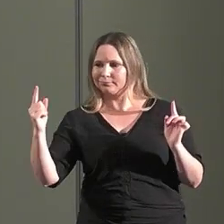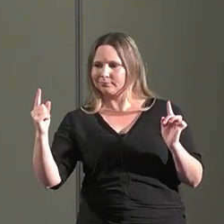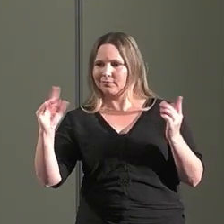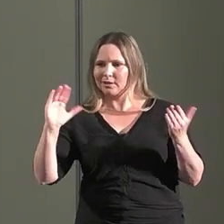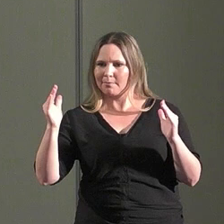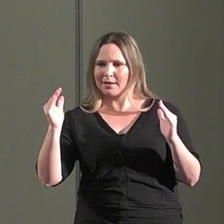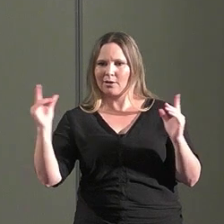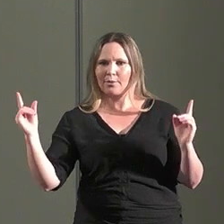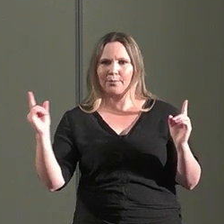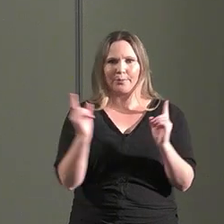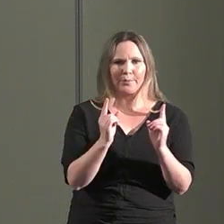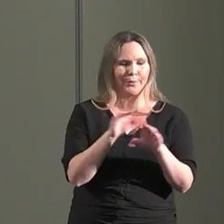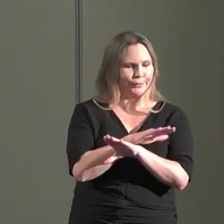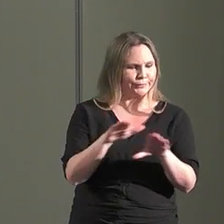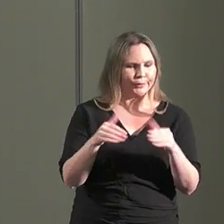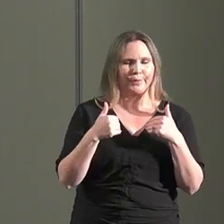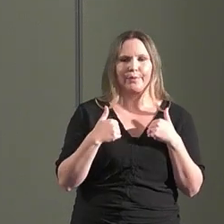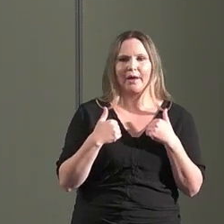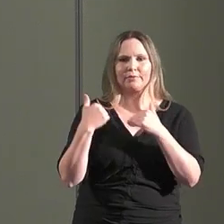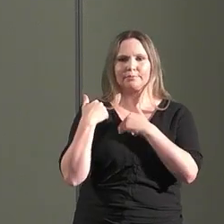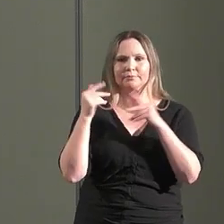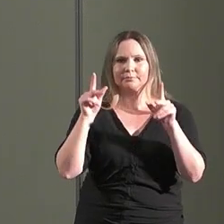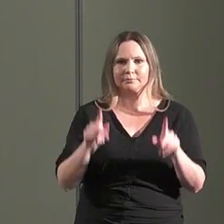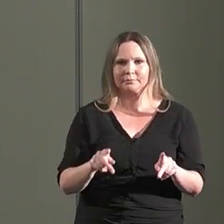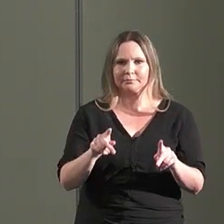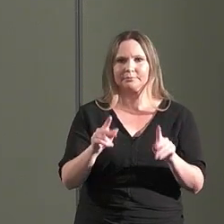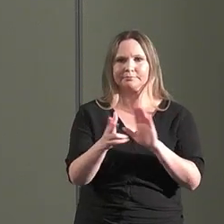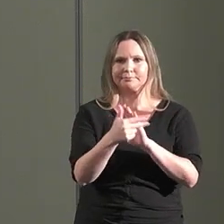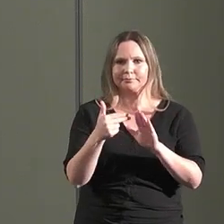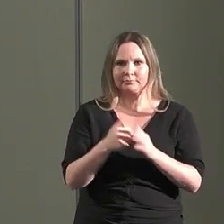have responsibility parties identified.